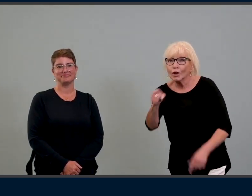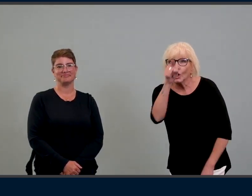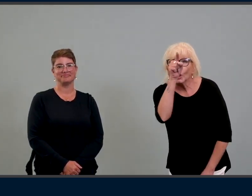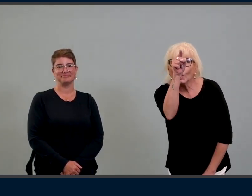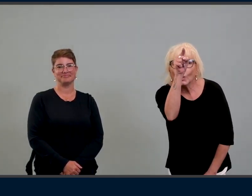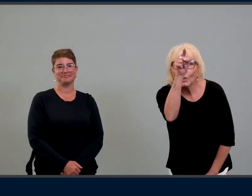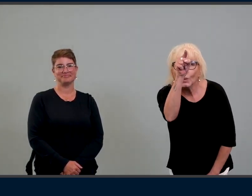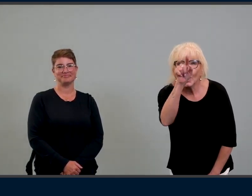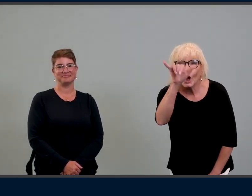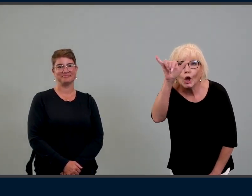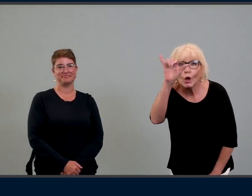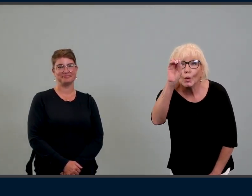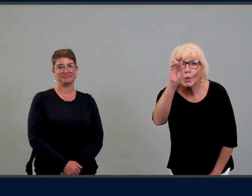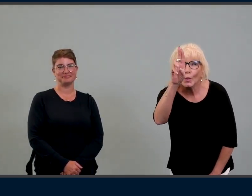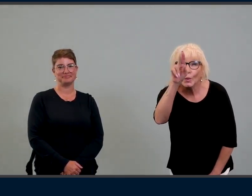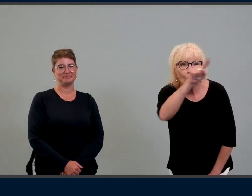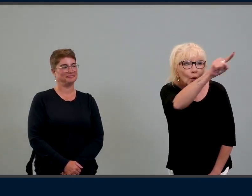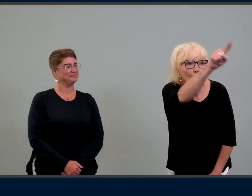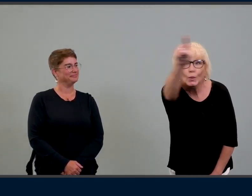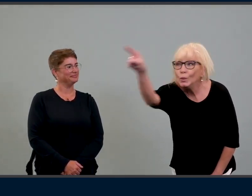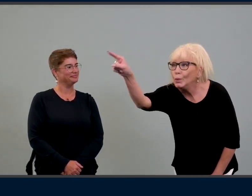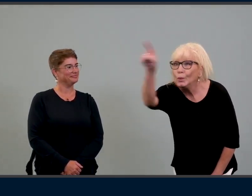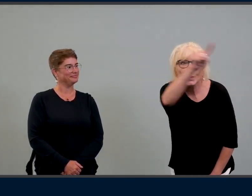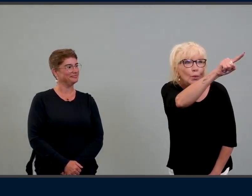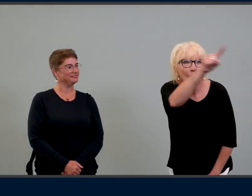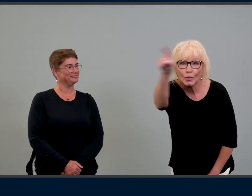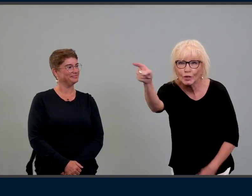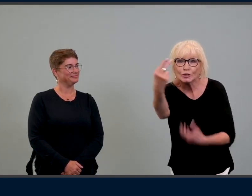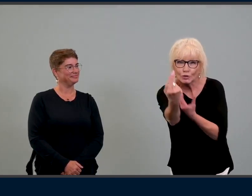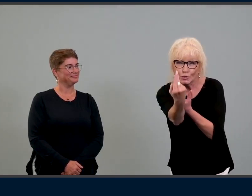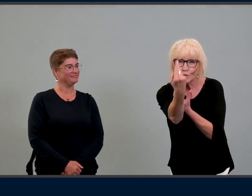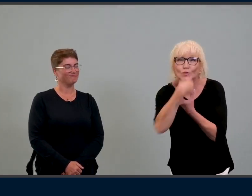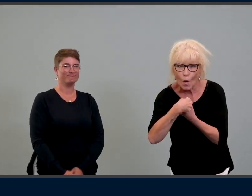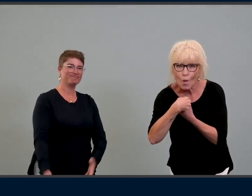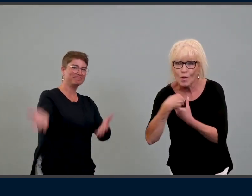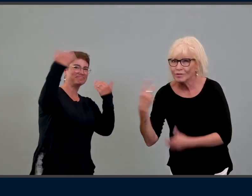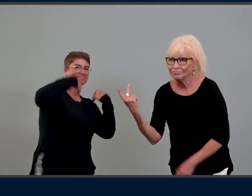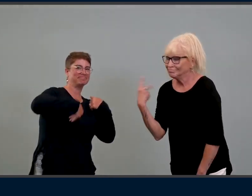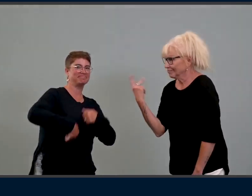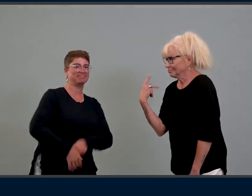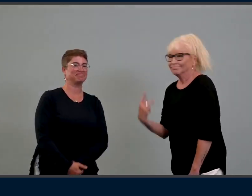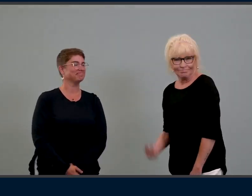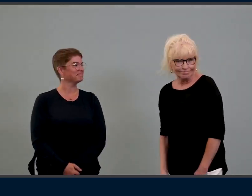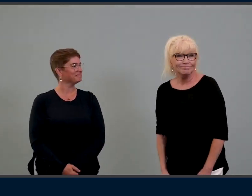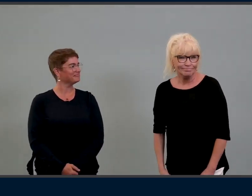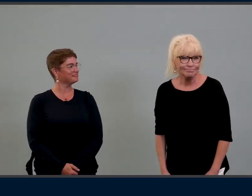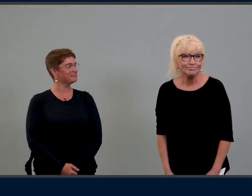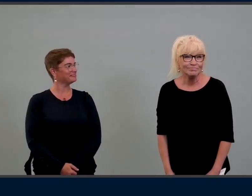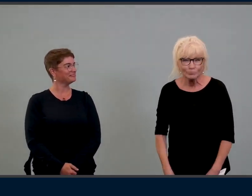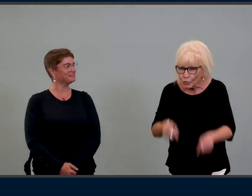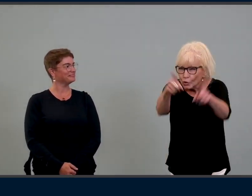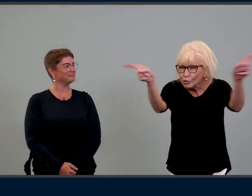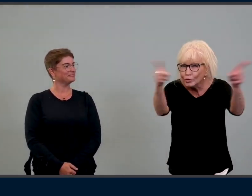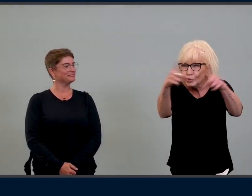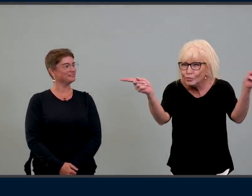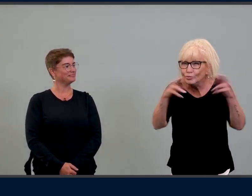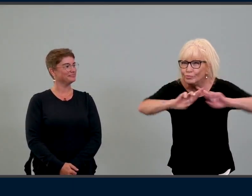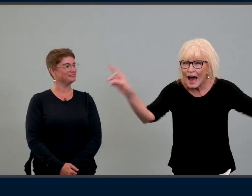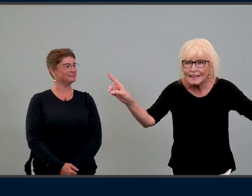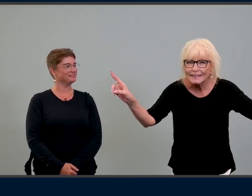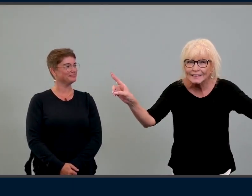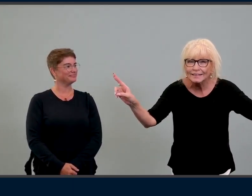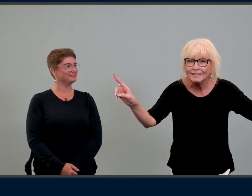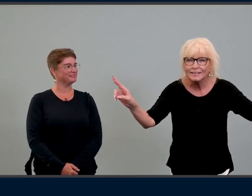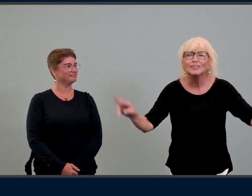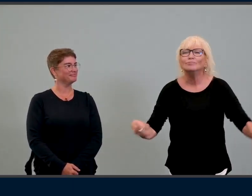CAMILLE JETER >> So Rebecca and I, we want you--yes, all of you out there--to come join us. We do. Are all